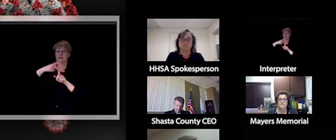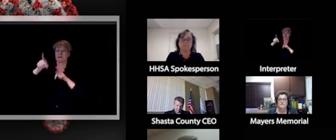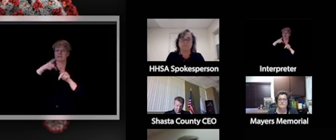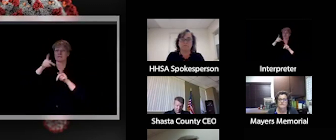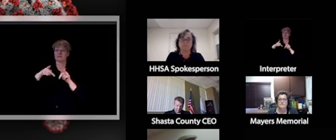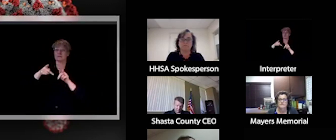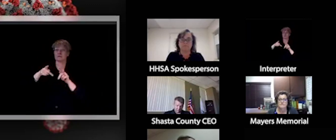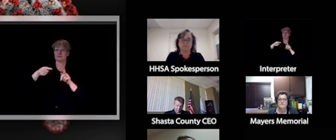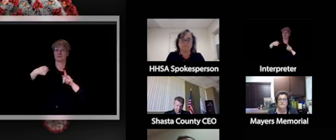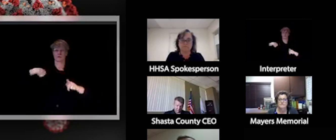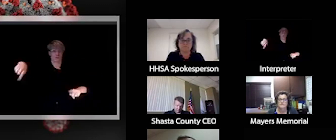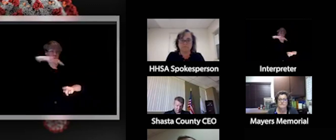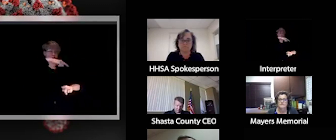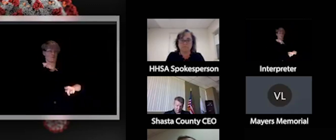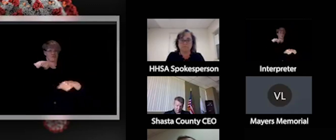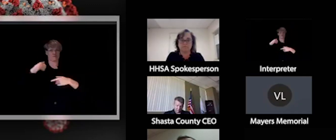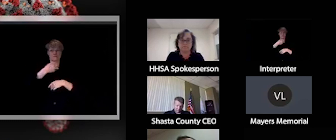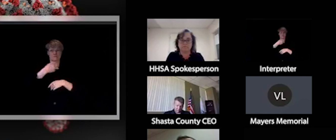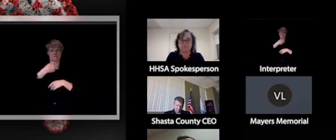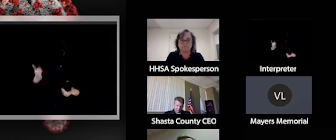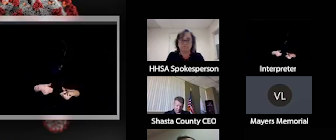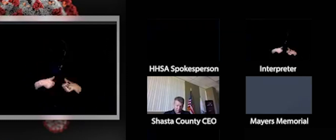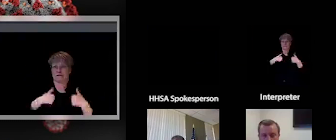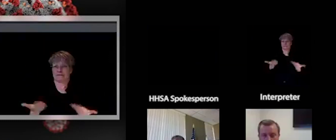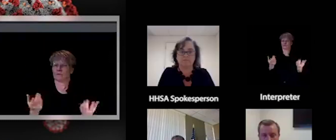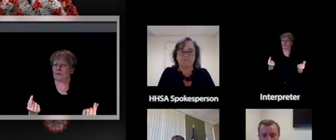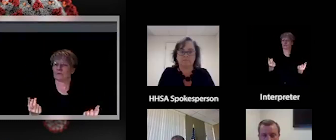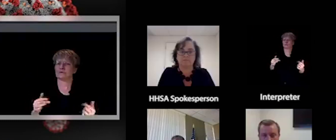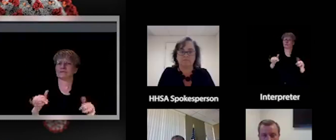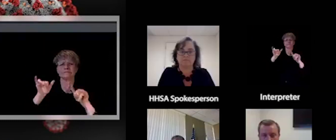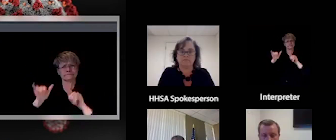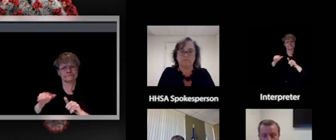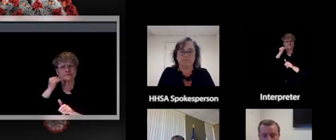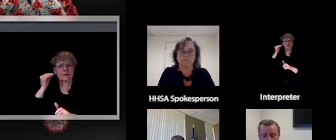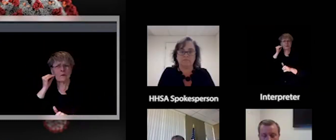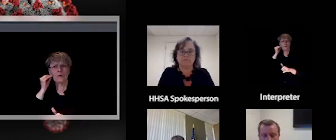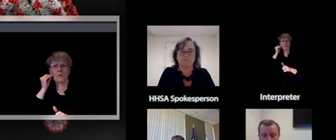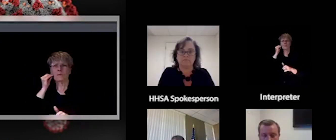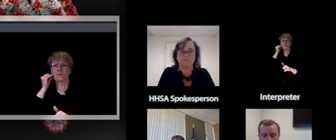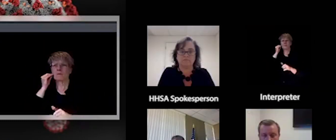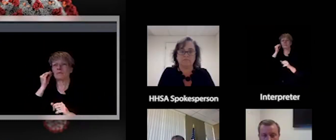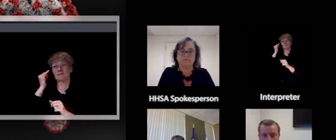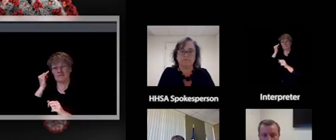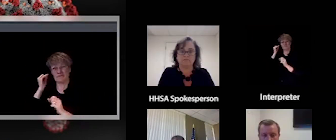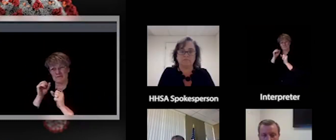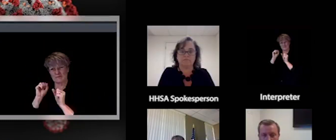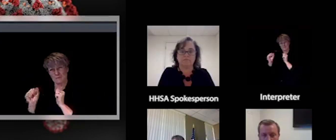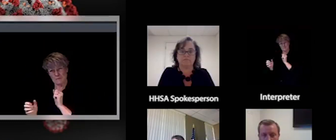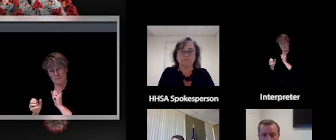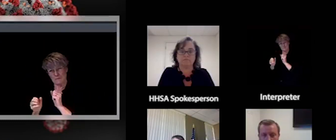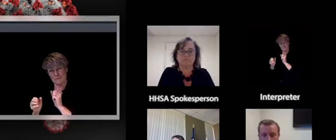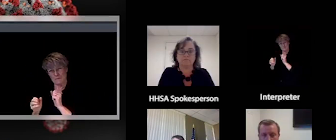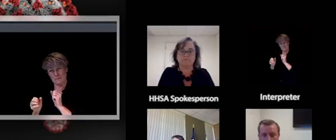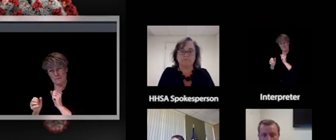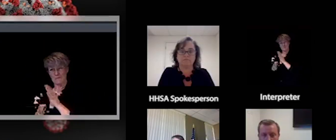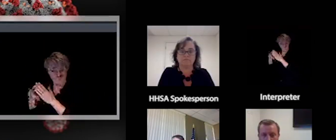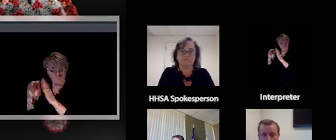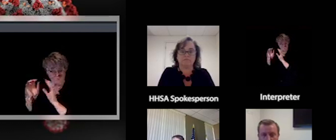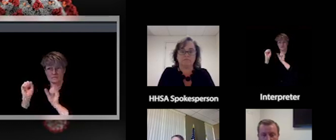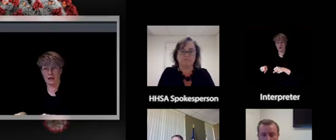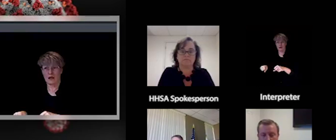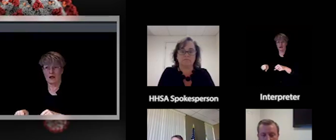need to only go out when necessary. We need to not gather in any format, if possible.